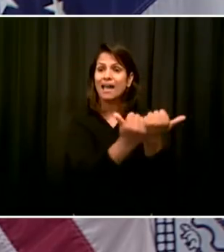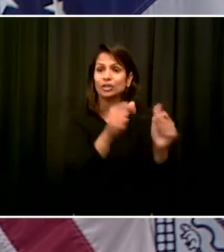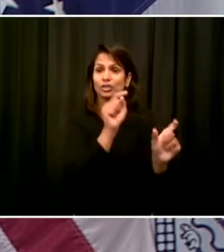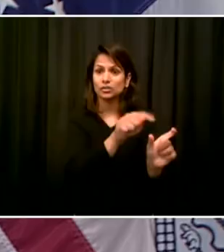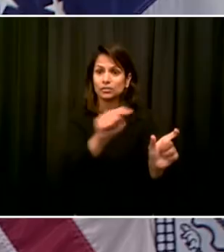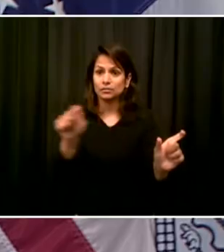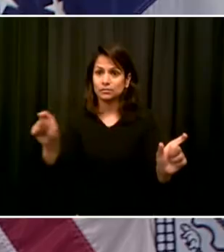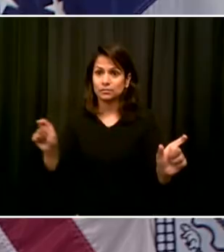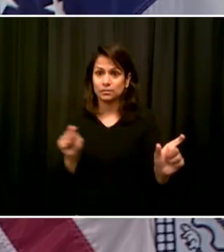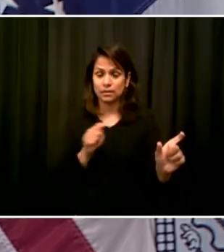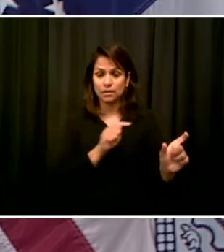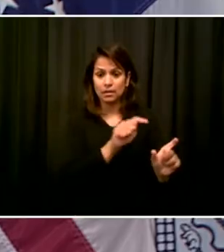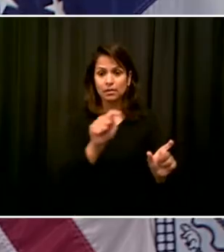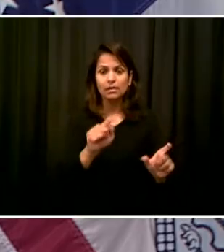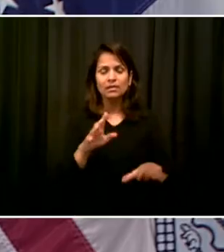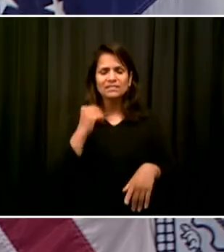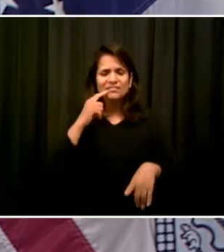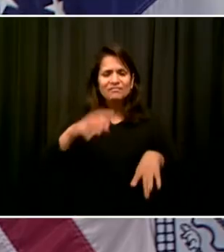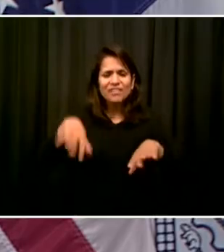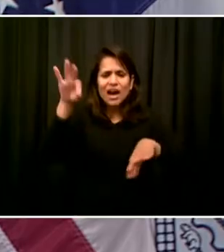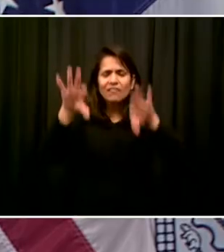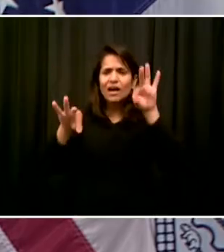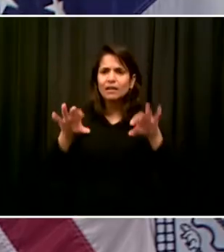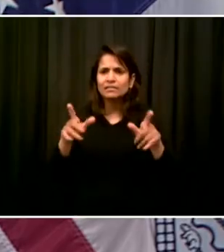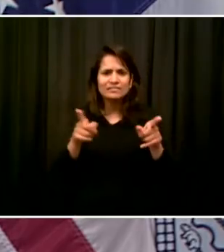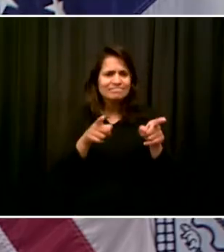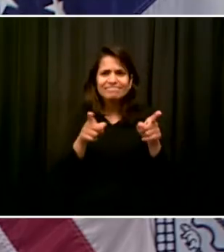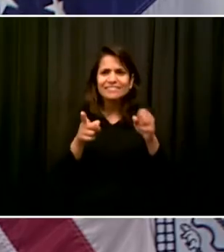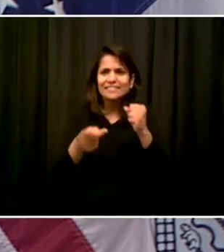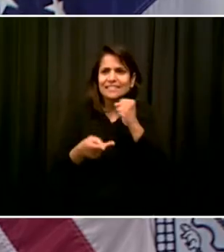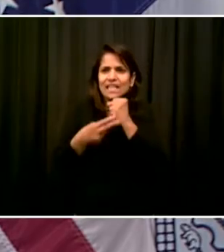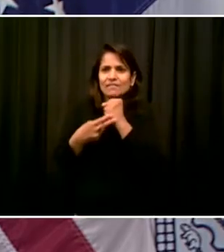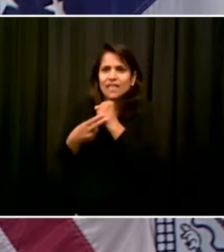EXAMINE EVERY AGENCY AND ASK